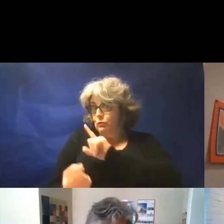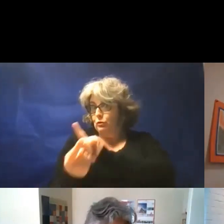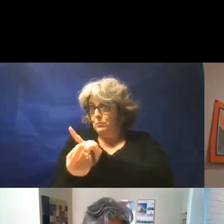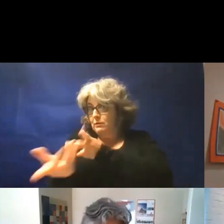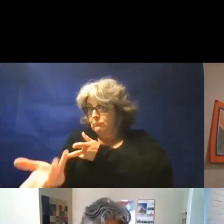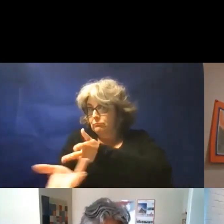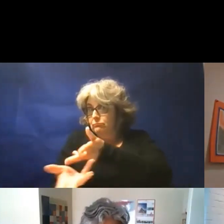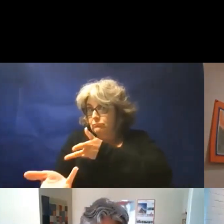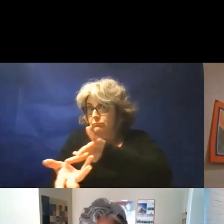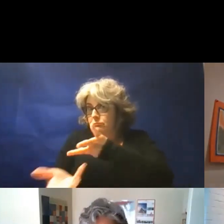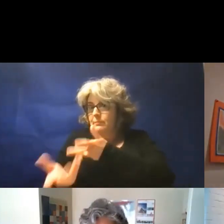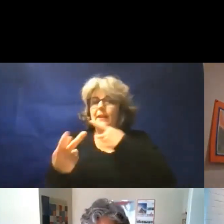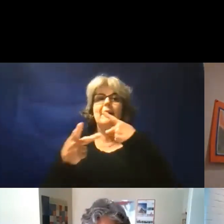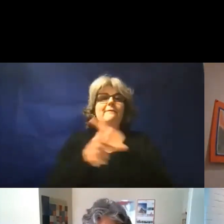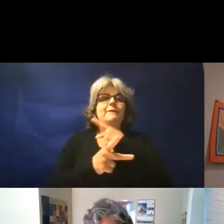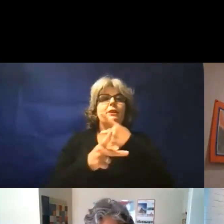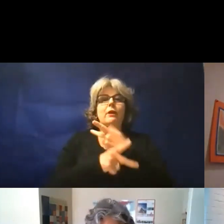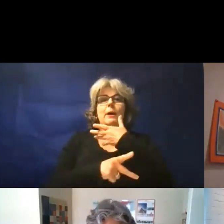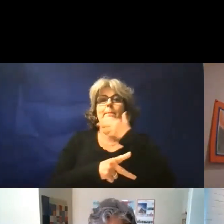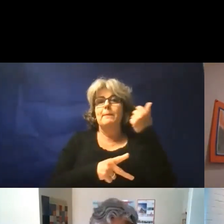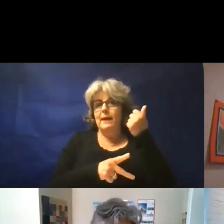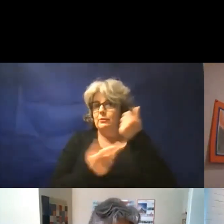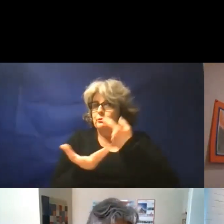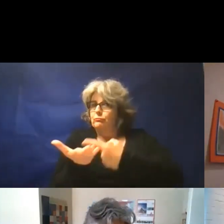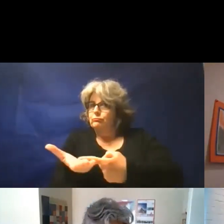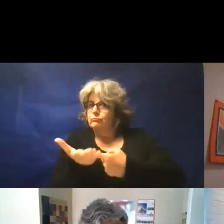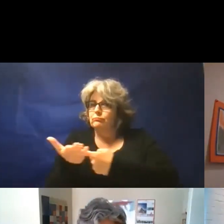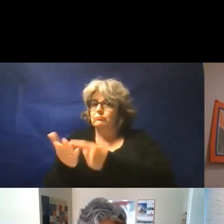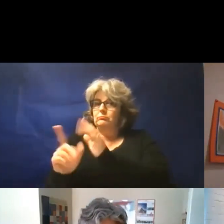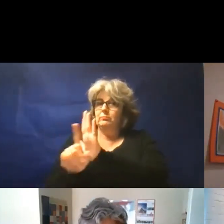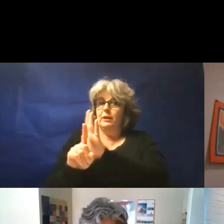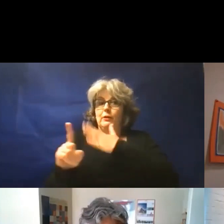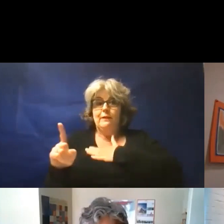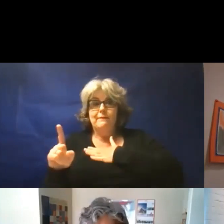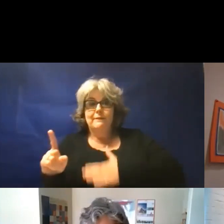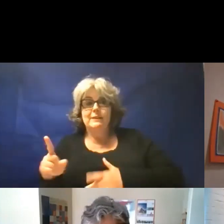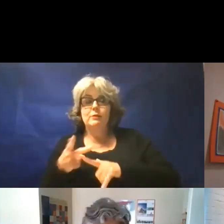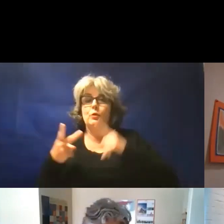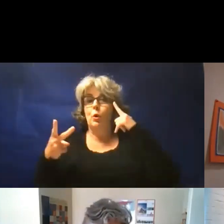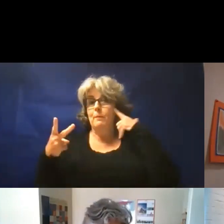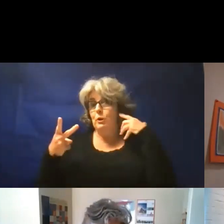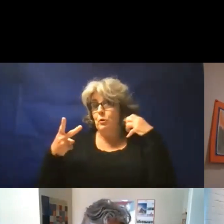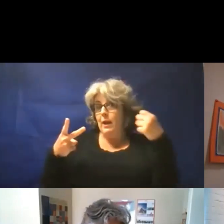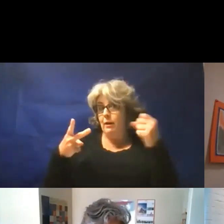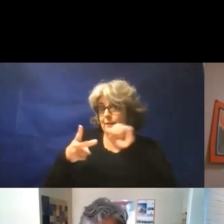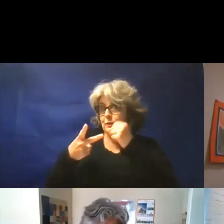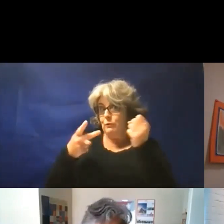just figure out how best to deal with your either physical or mental health situation to make travel